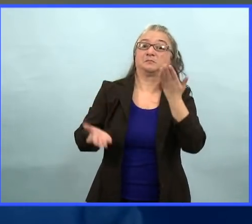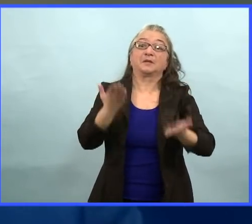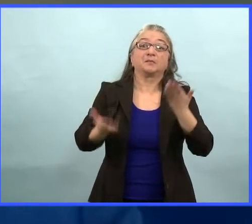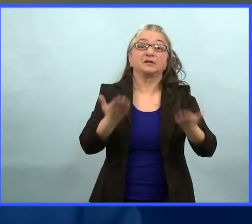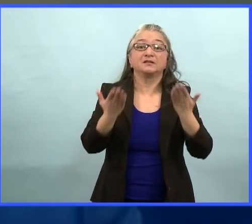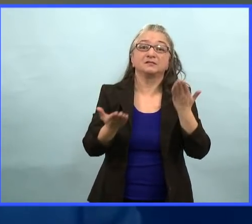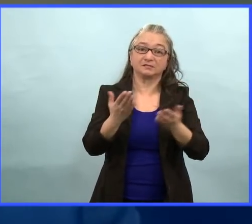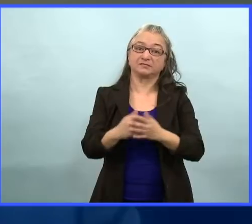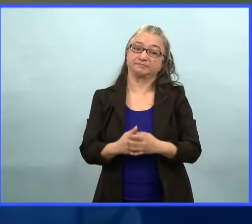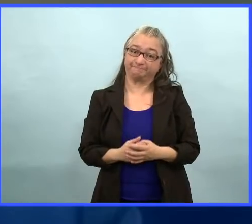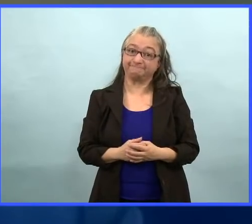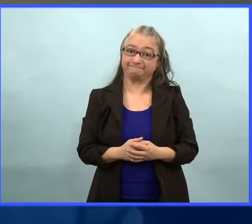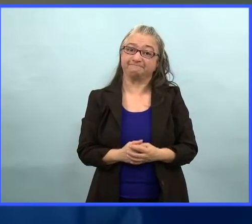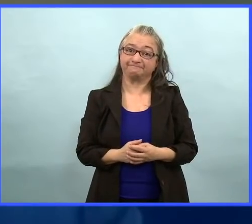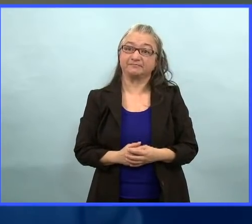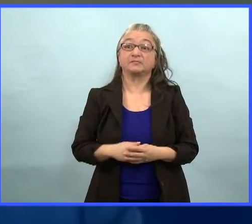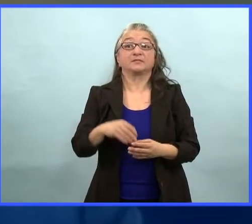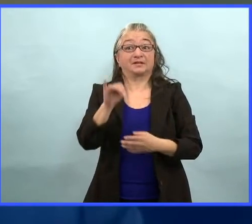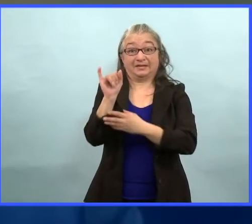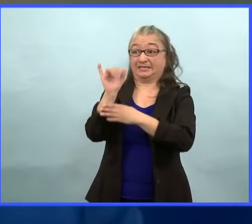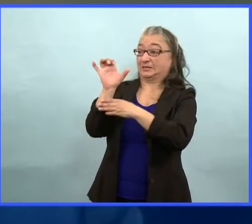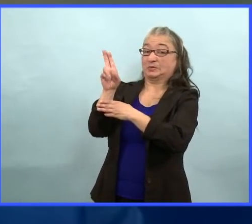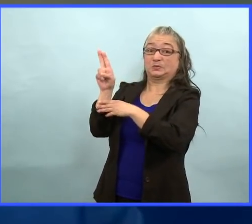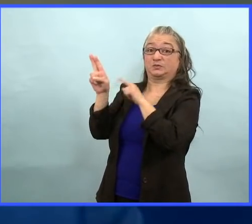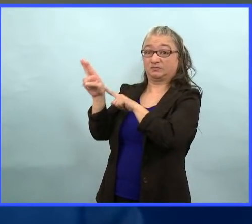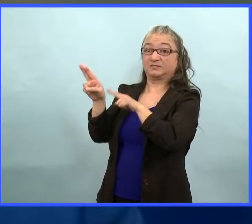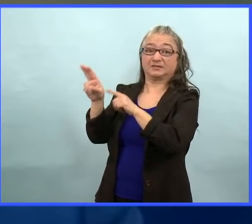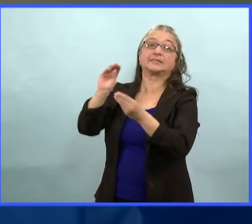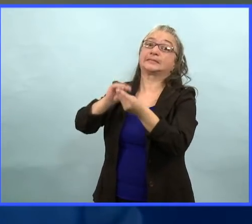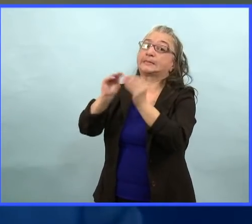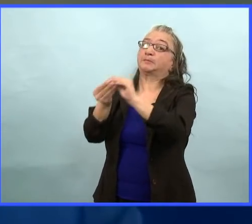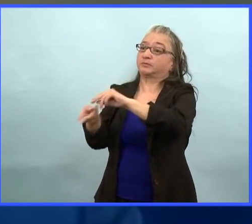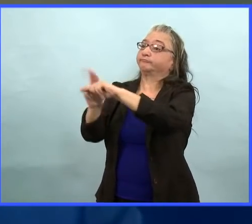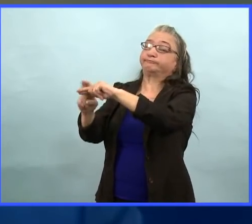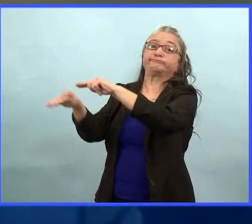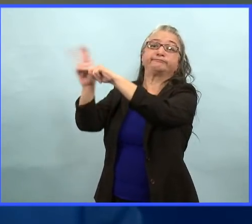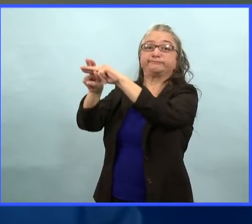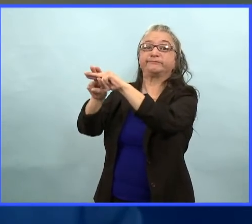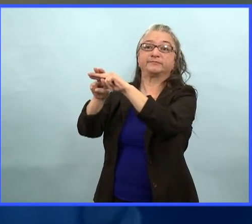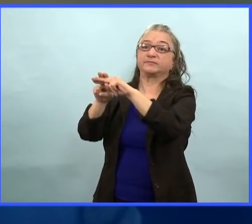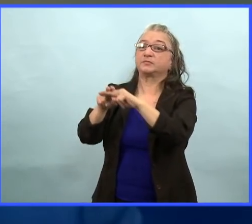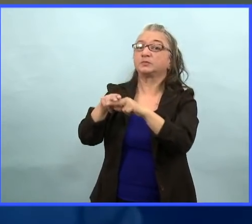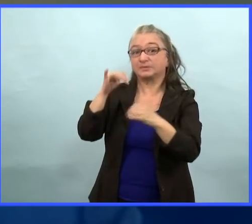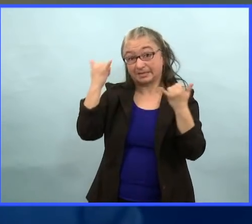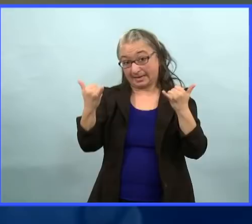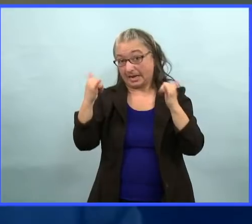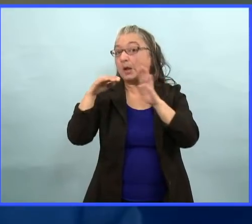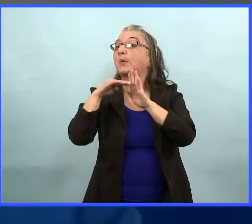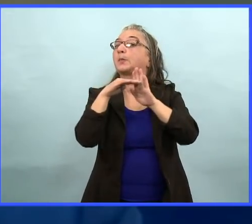icu and we've been working to better understand the proportion of patients who were admitted to